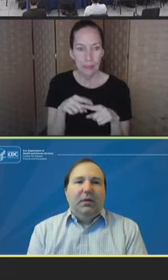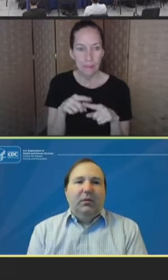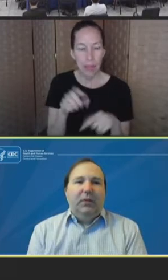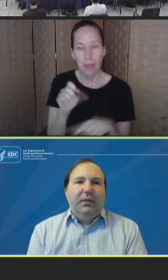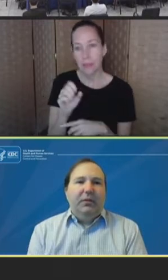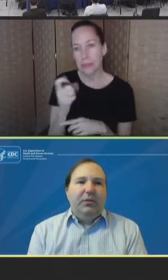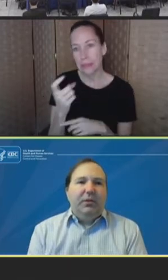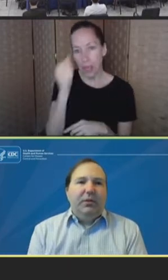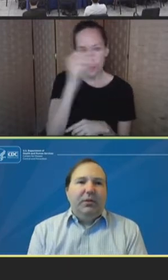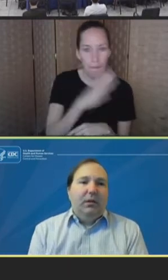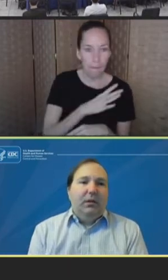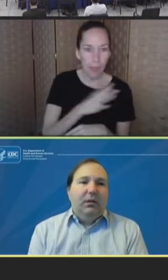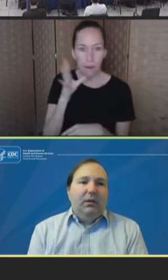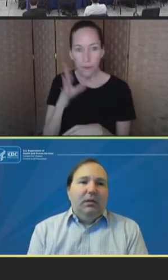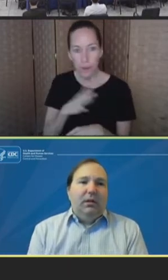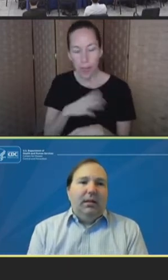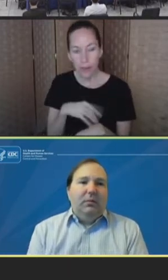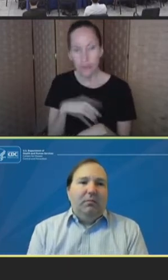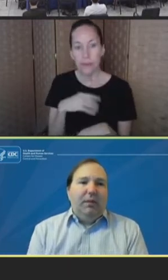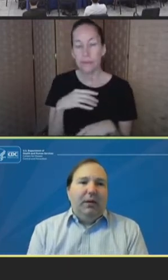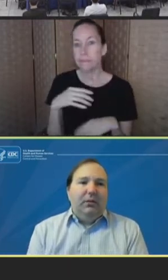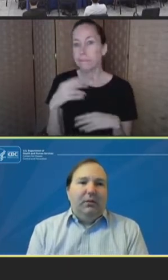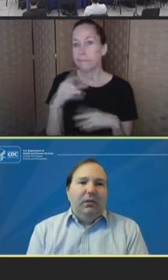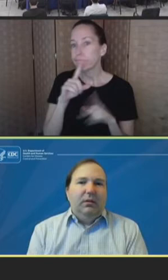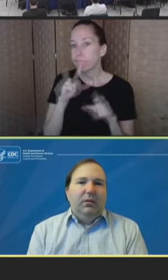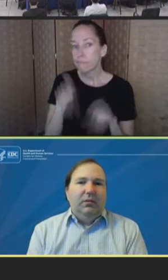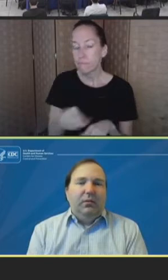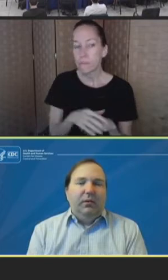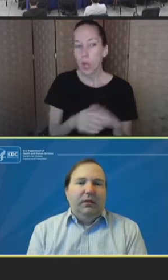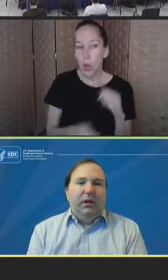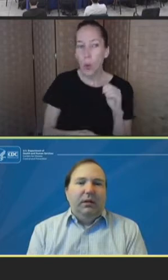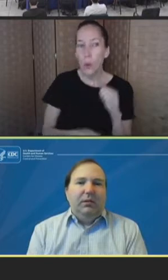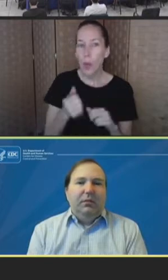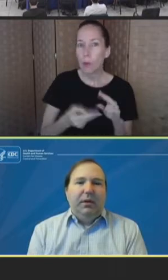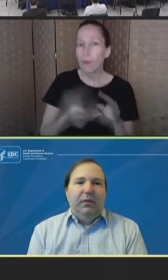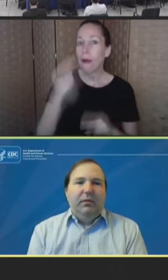of vaccine recipients to date have been male. So, again, this just provides context of background.